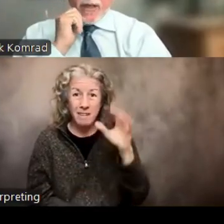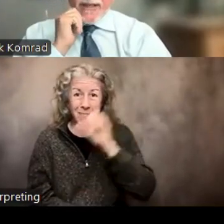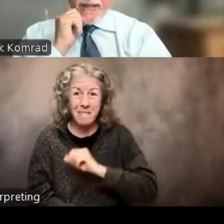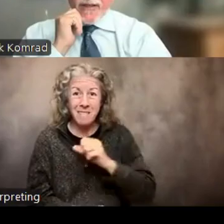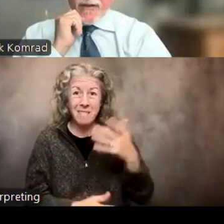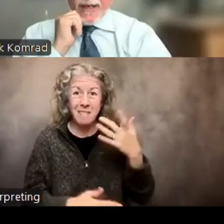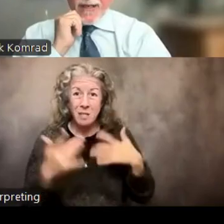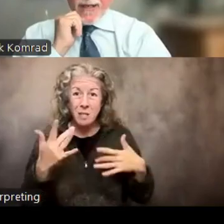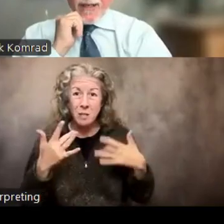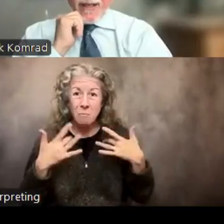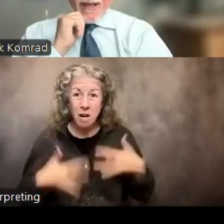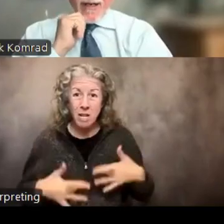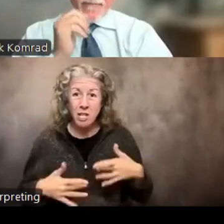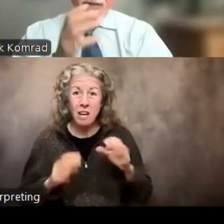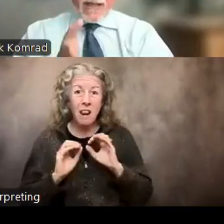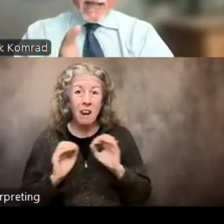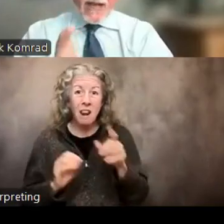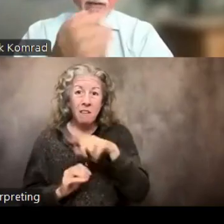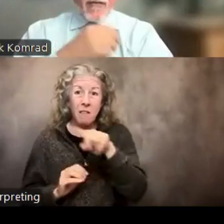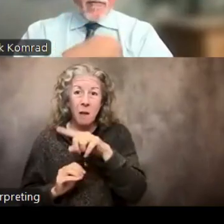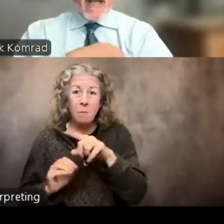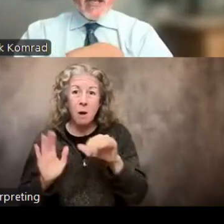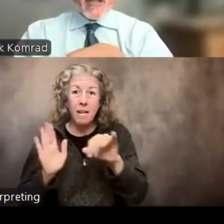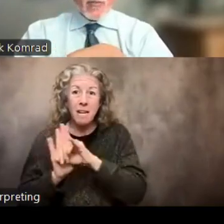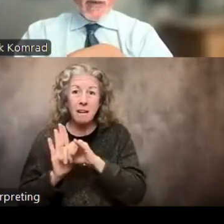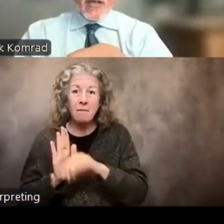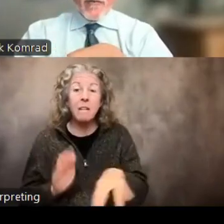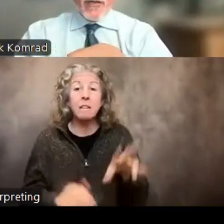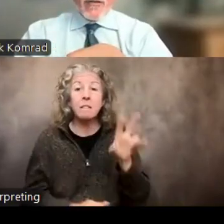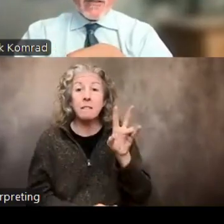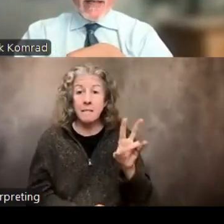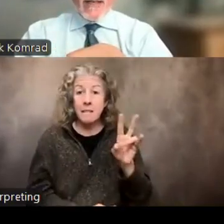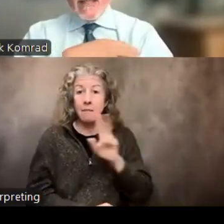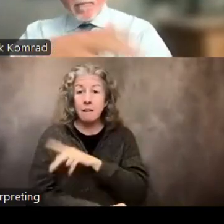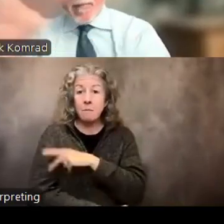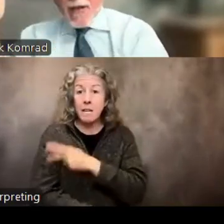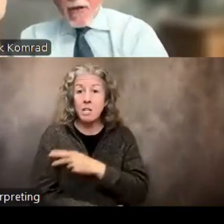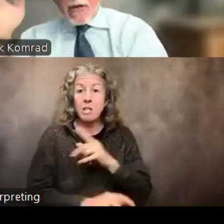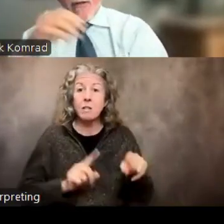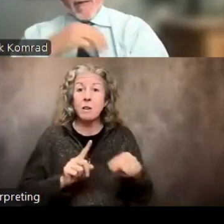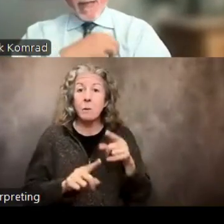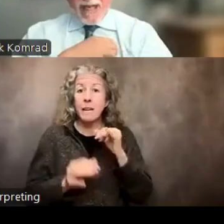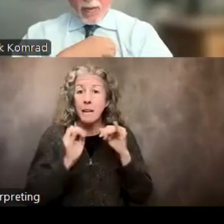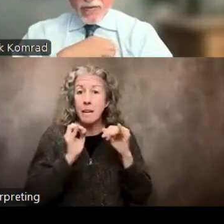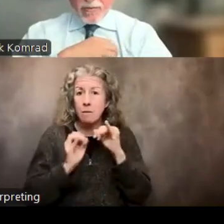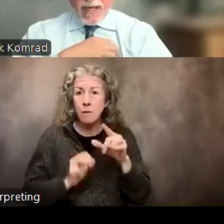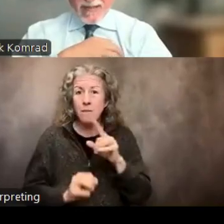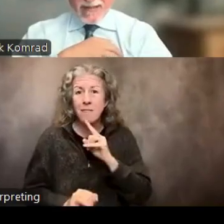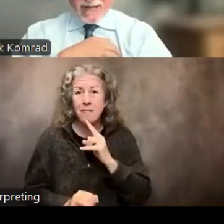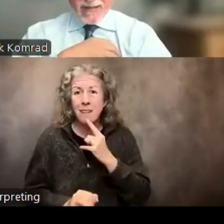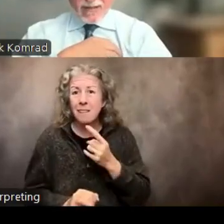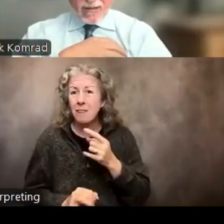identified. Seven of the patients, when interviewed, said it didn't matter to them that they were depressed, they still